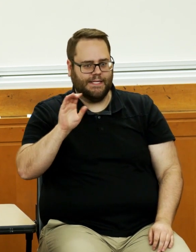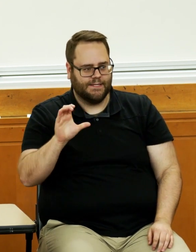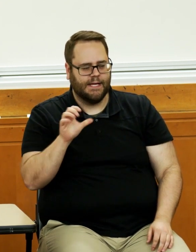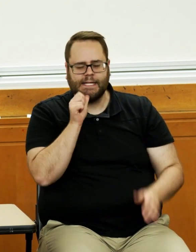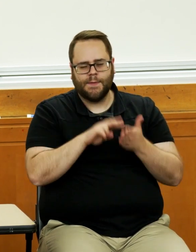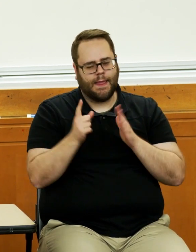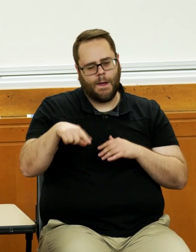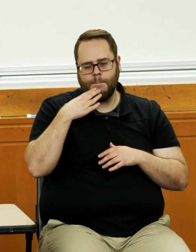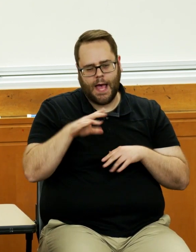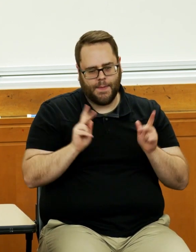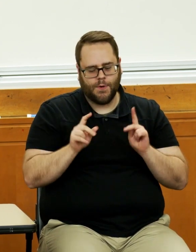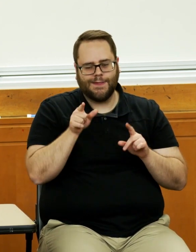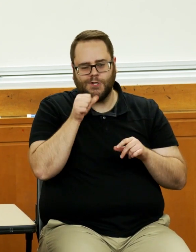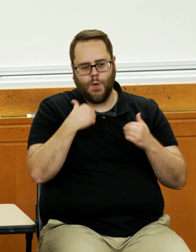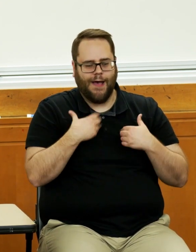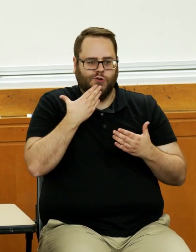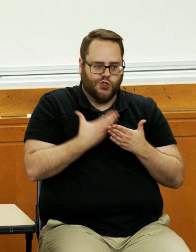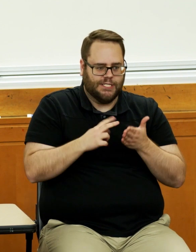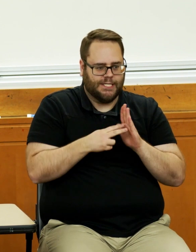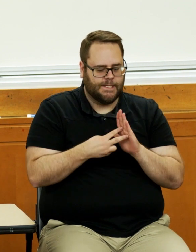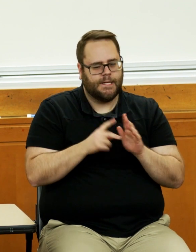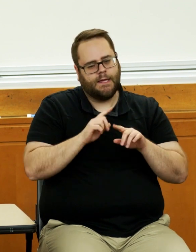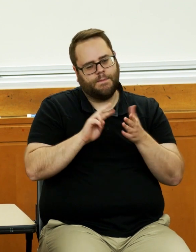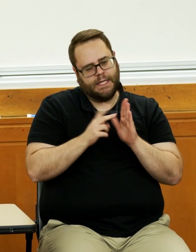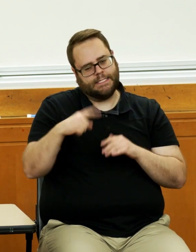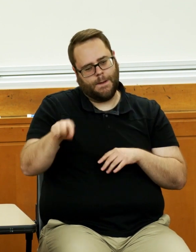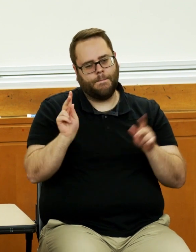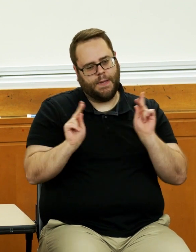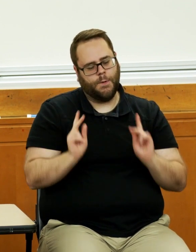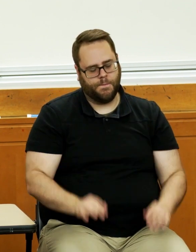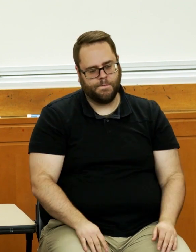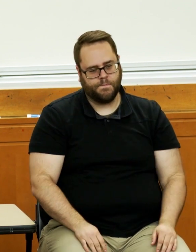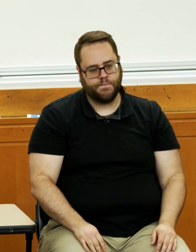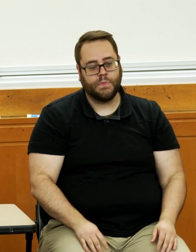or they don't have good intentions. It just means that they're people. There's also an aspect of